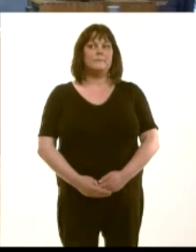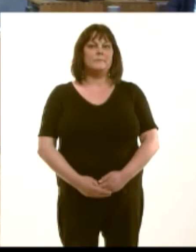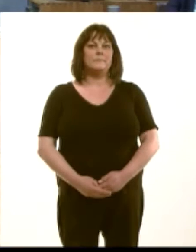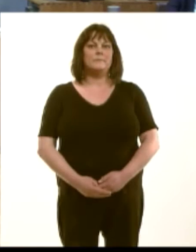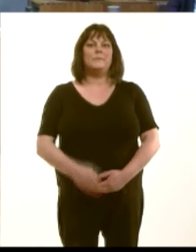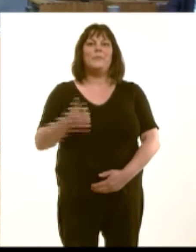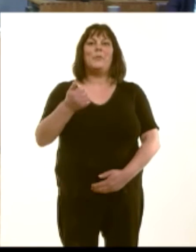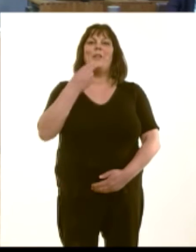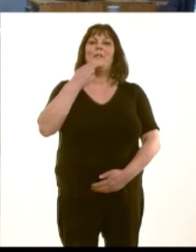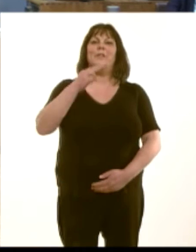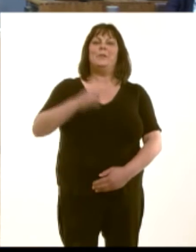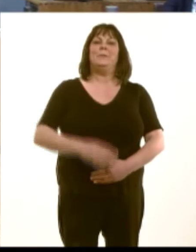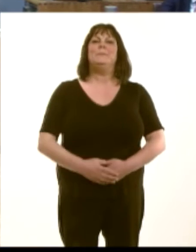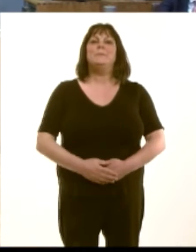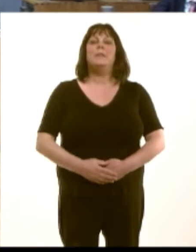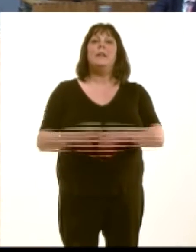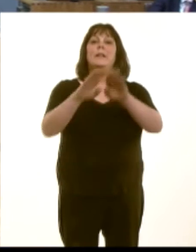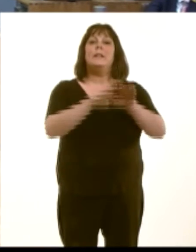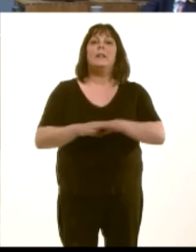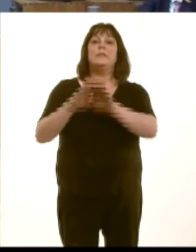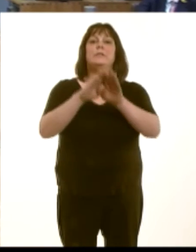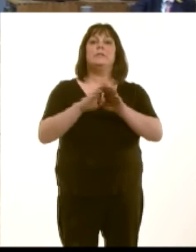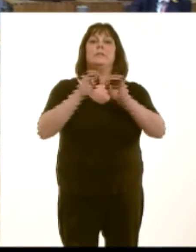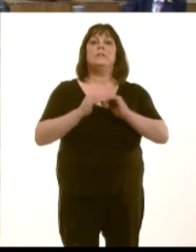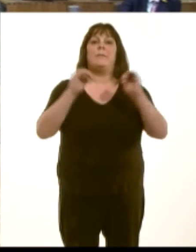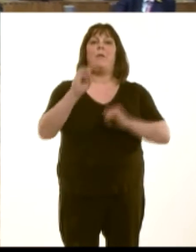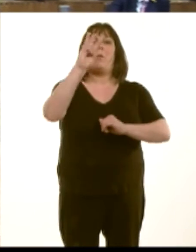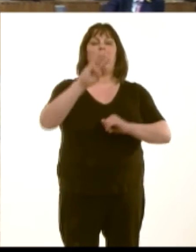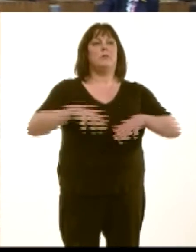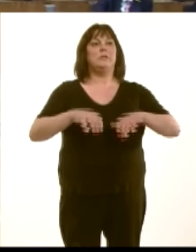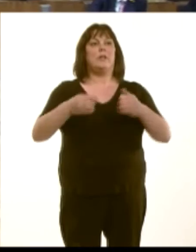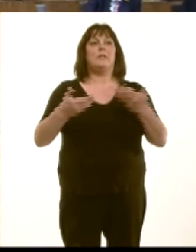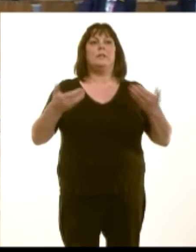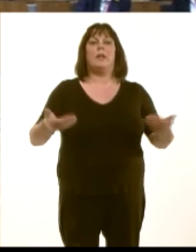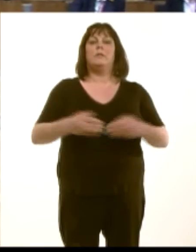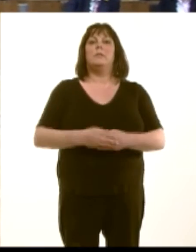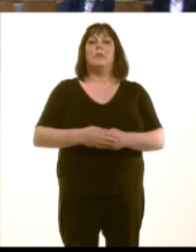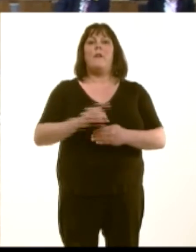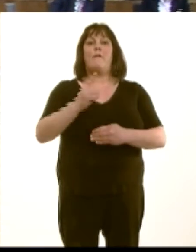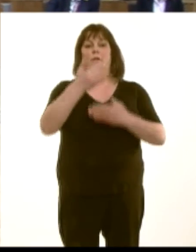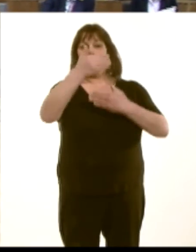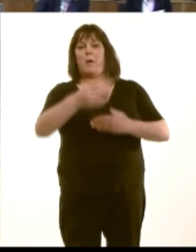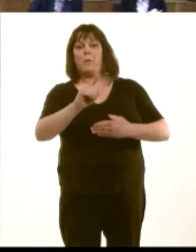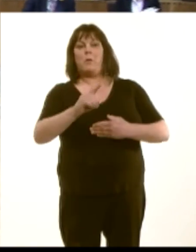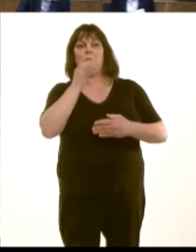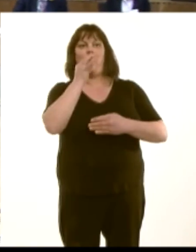Y Llywydd / The Presiding Officer: Good afternoon. The National Assembly for Wales is now in session. Y Llywydd / The Presiding Officer: The first item this afternoon is questions to the First Minister.